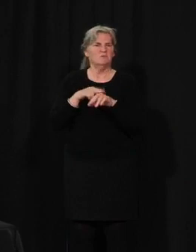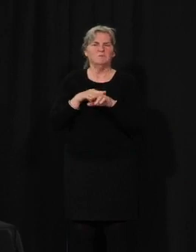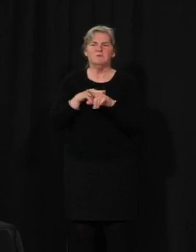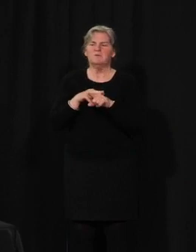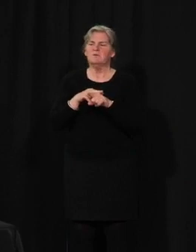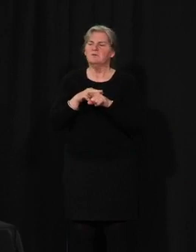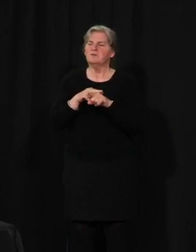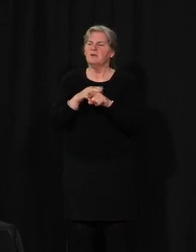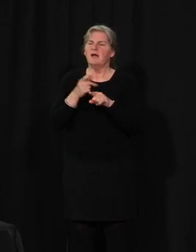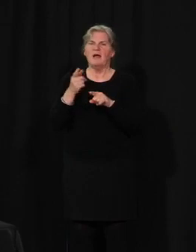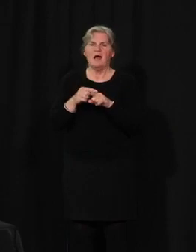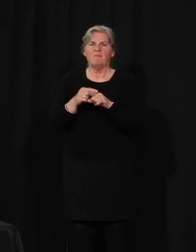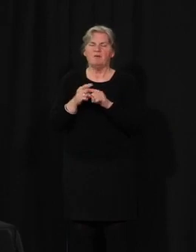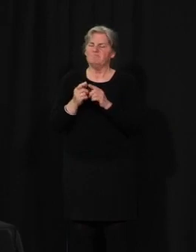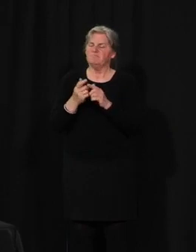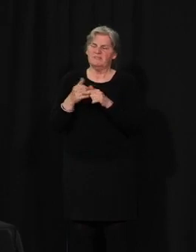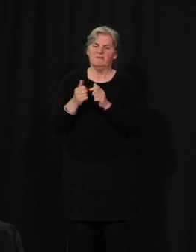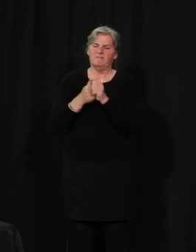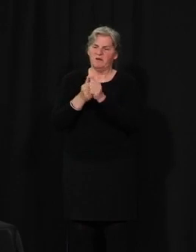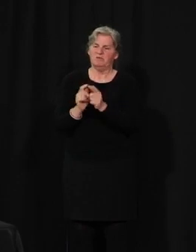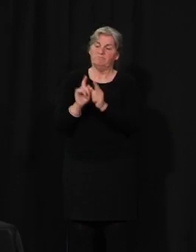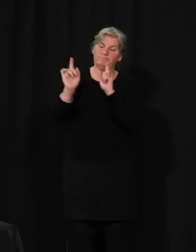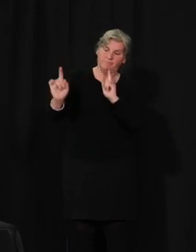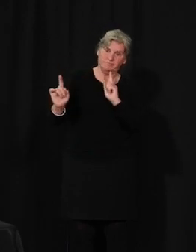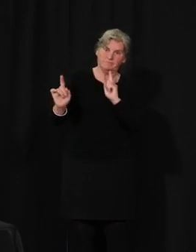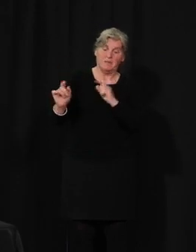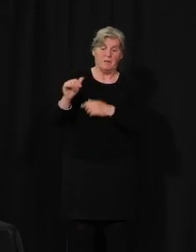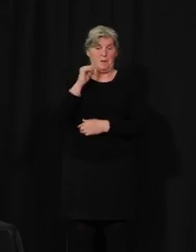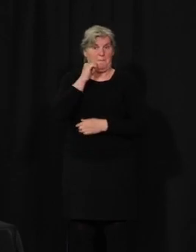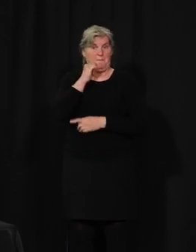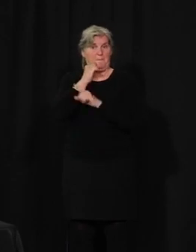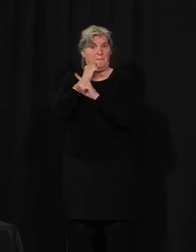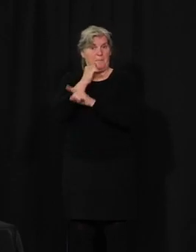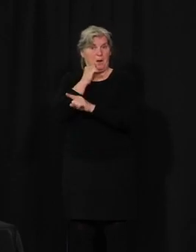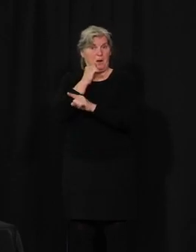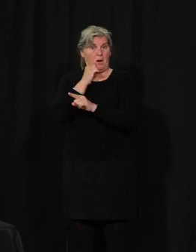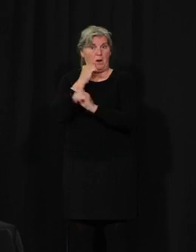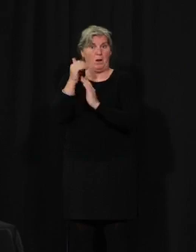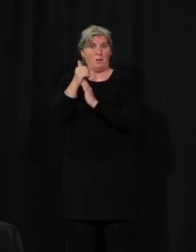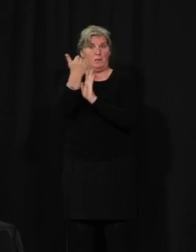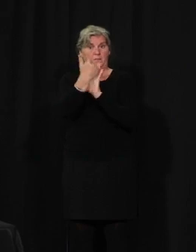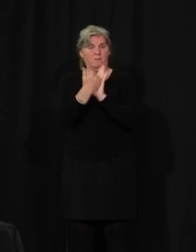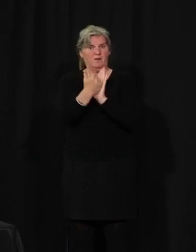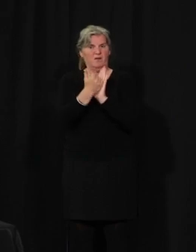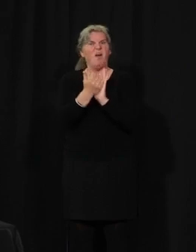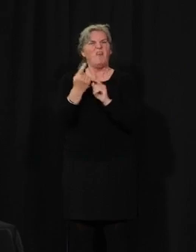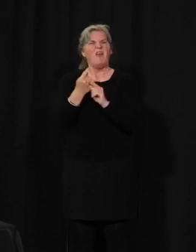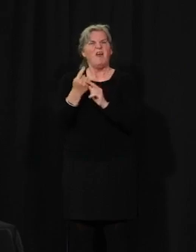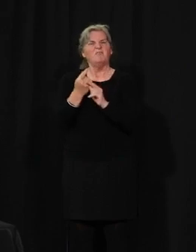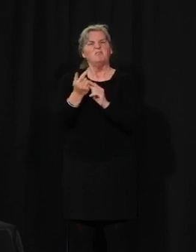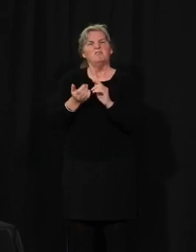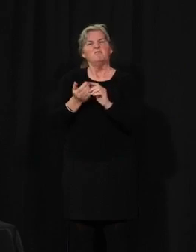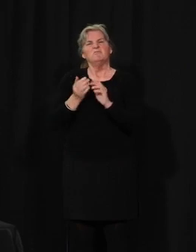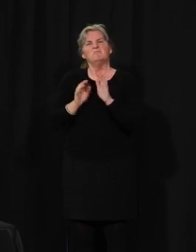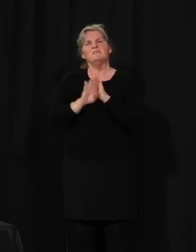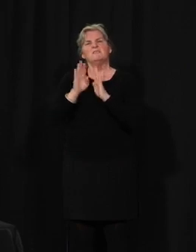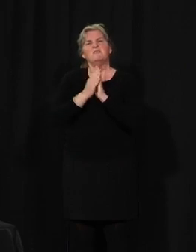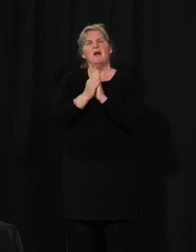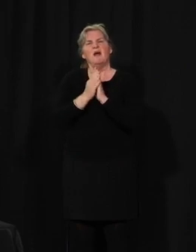adhering to spacing so far bars, the expectation is that an operational plan has to be approved before they are allowed